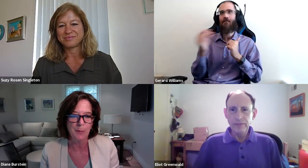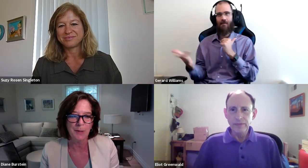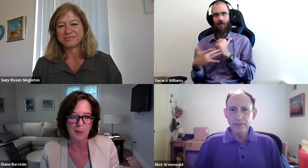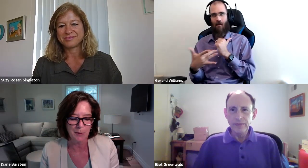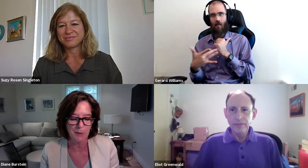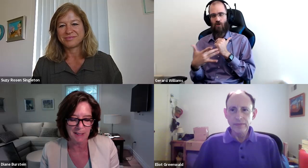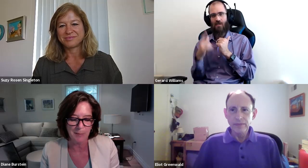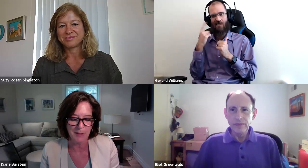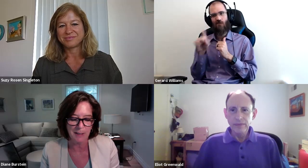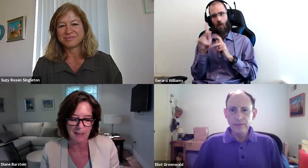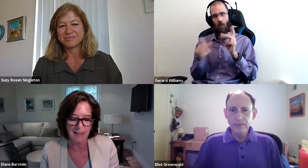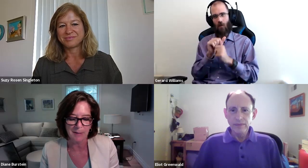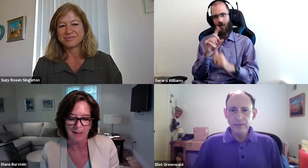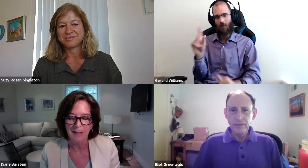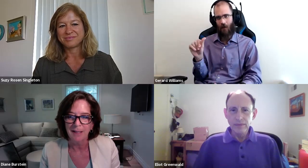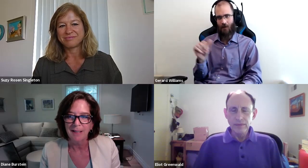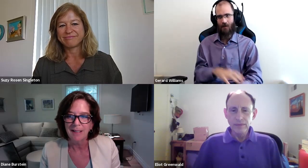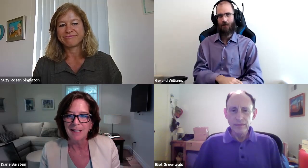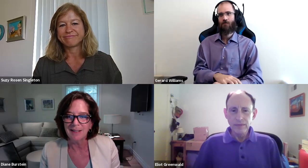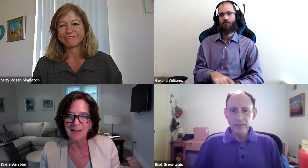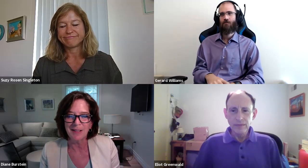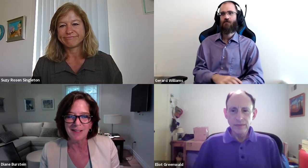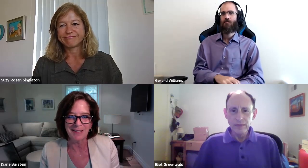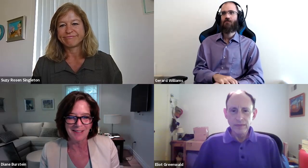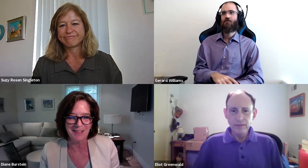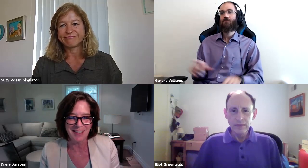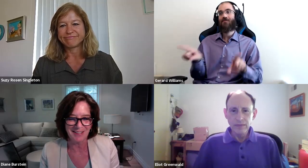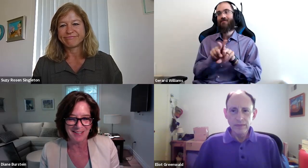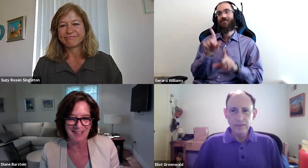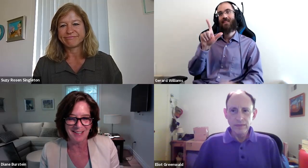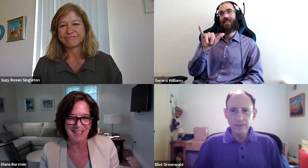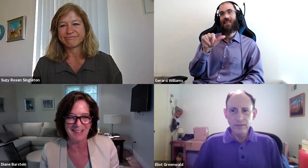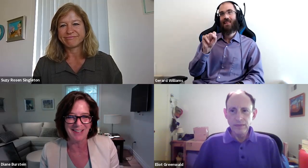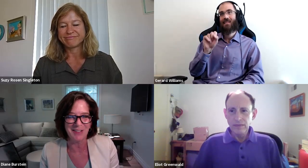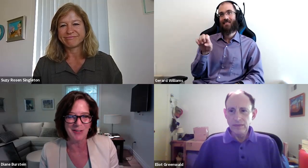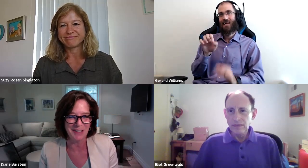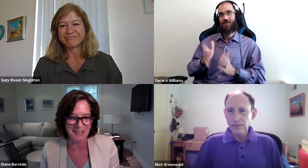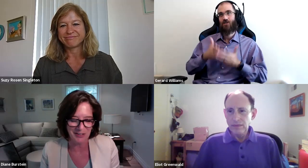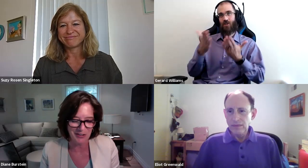people with disabilities. As Lise suggested and as the introduction